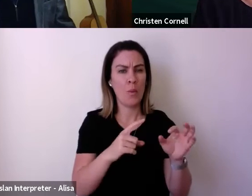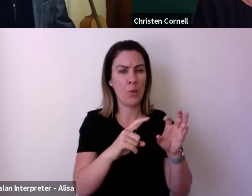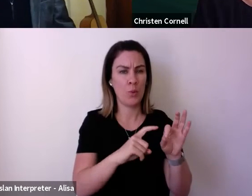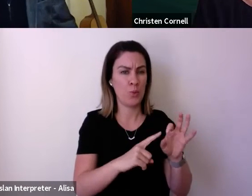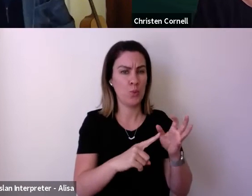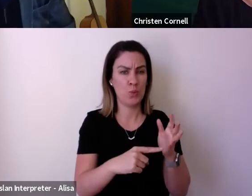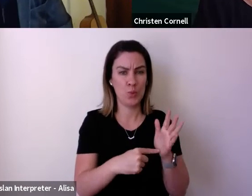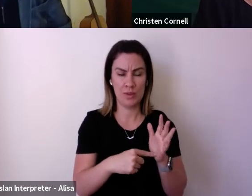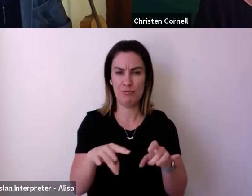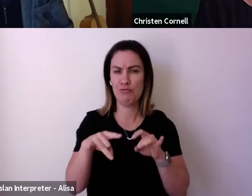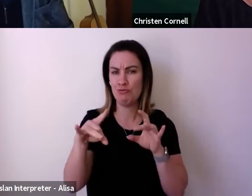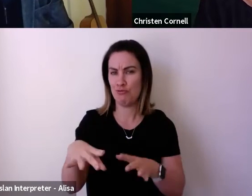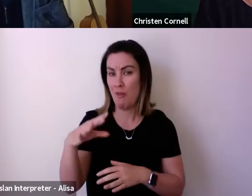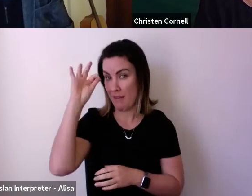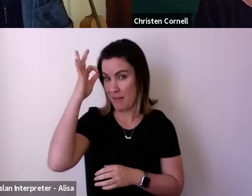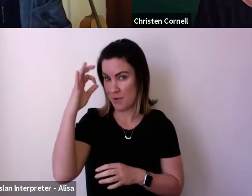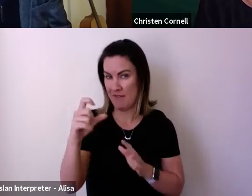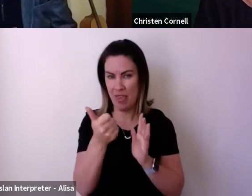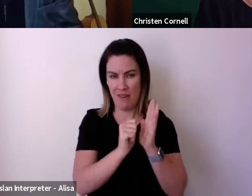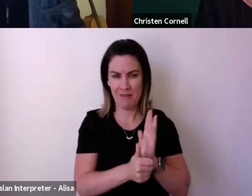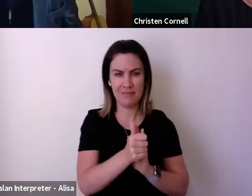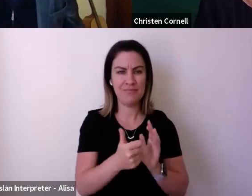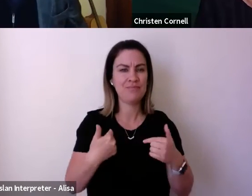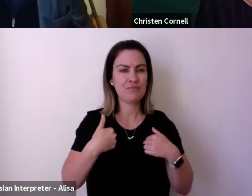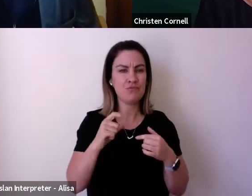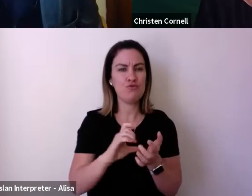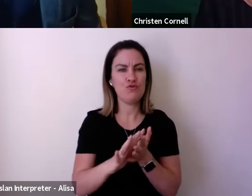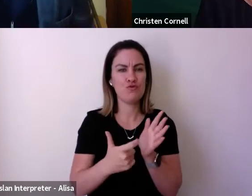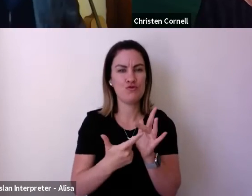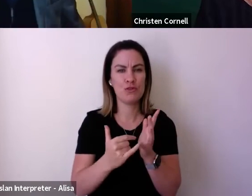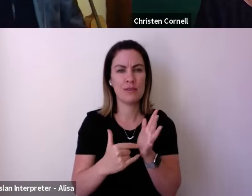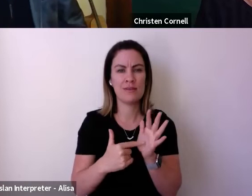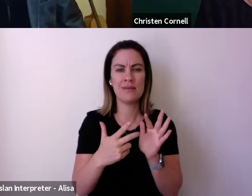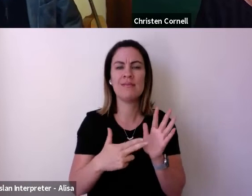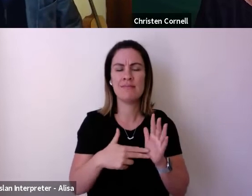I am Christen Cornell, Research Fellow and Manager Research Partnerships at the Australia Council for the Arts.